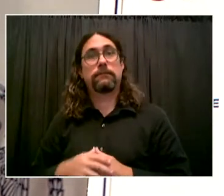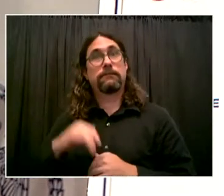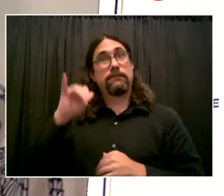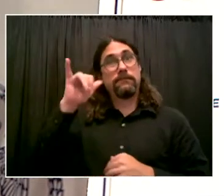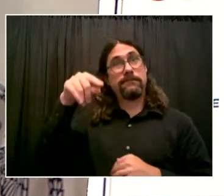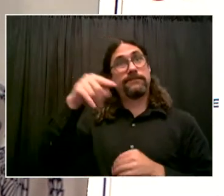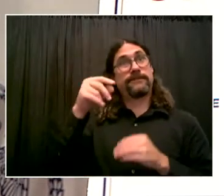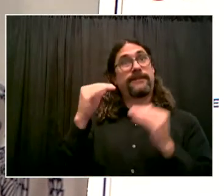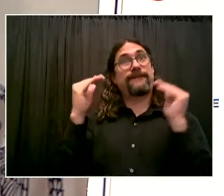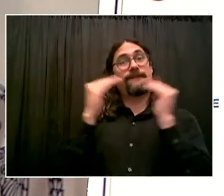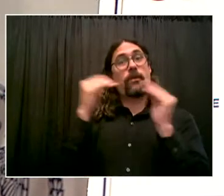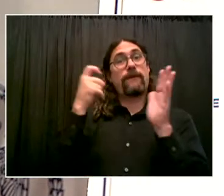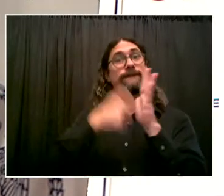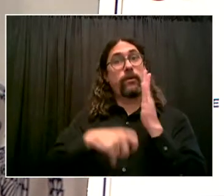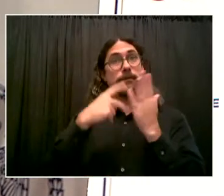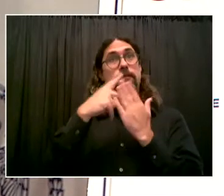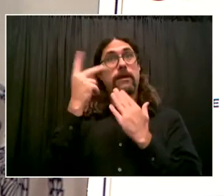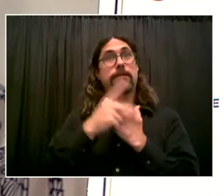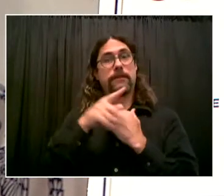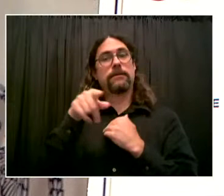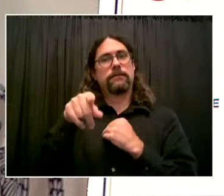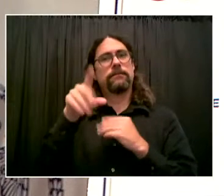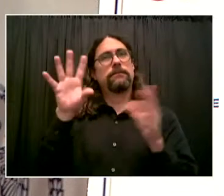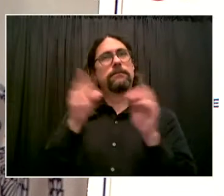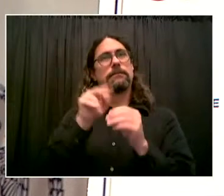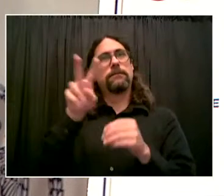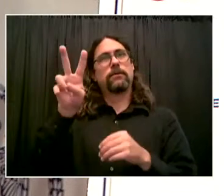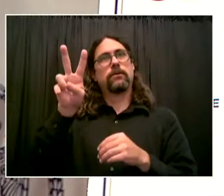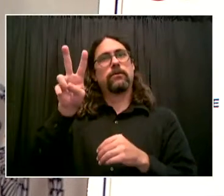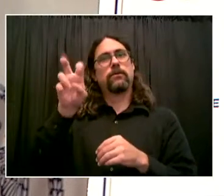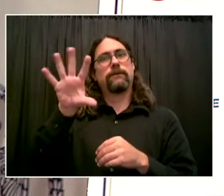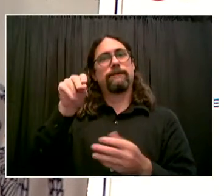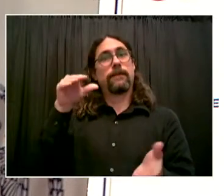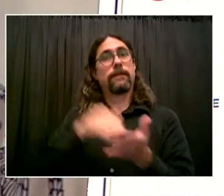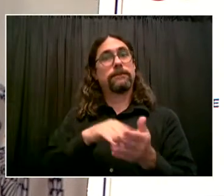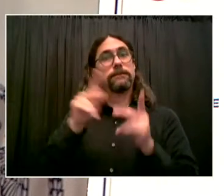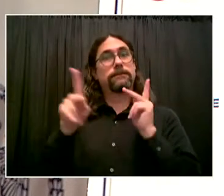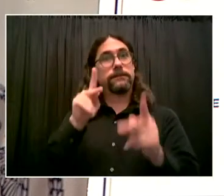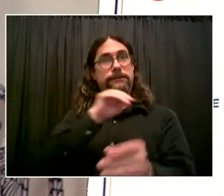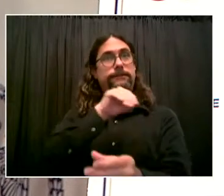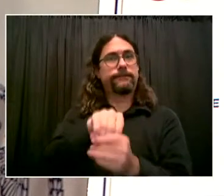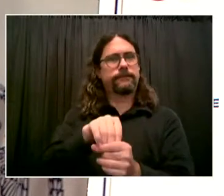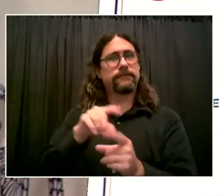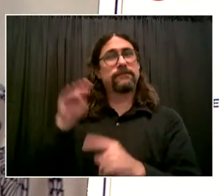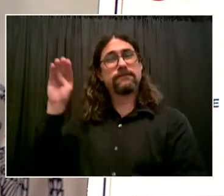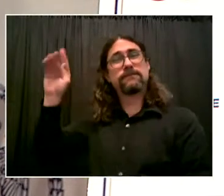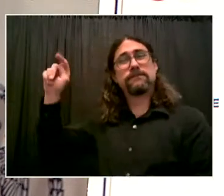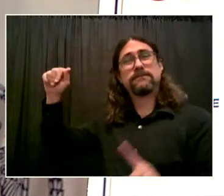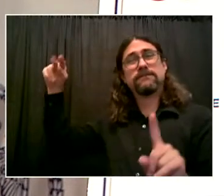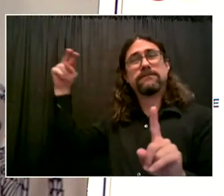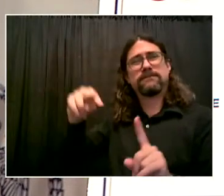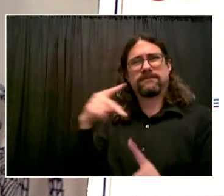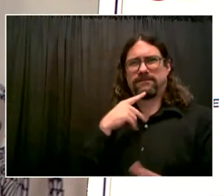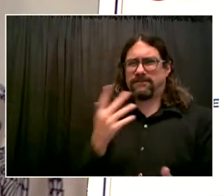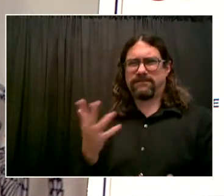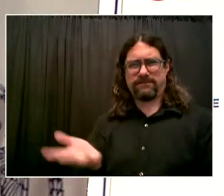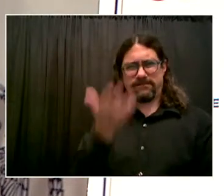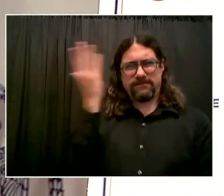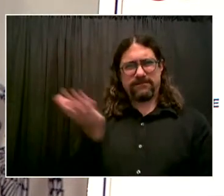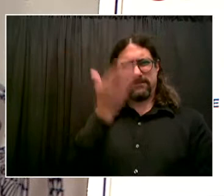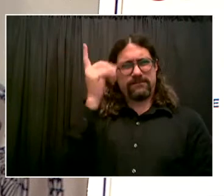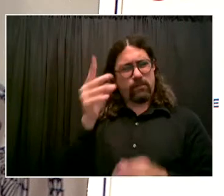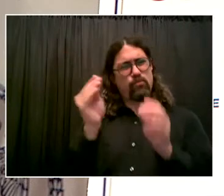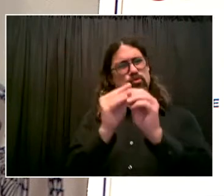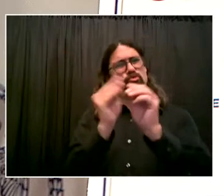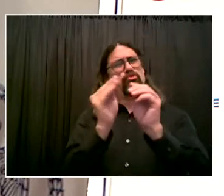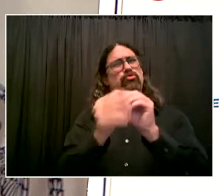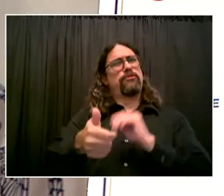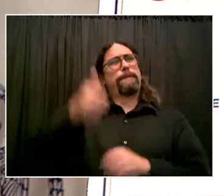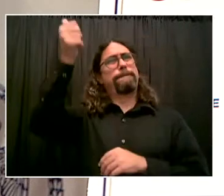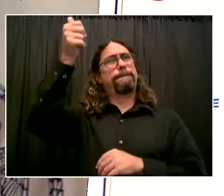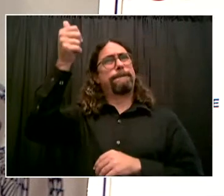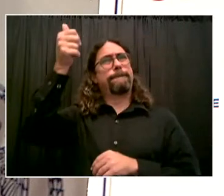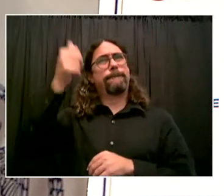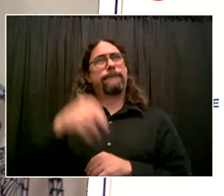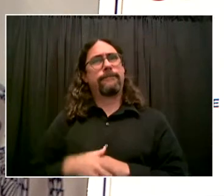TO THE FAIR FARES